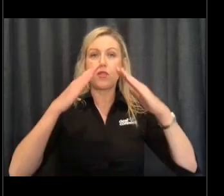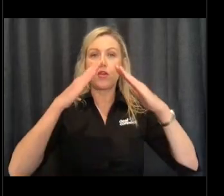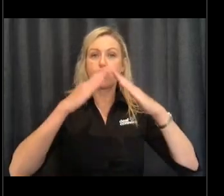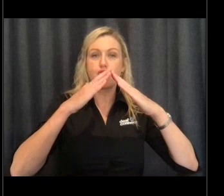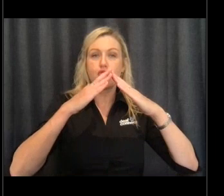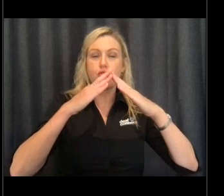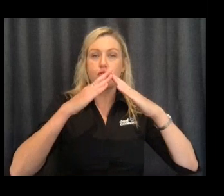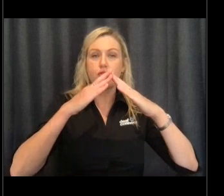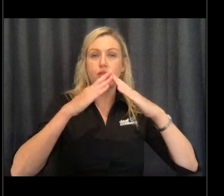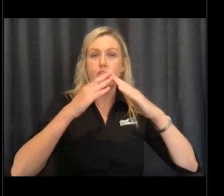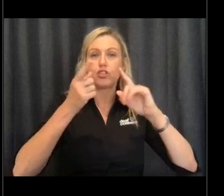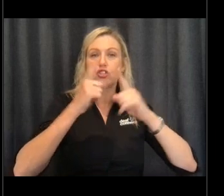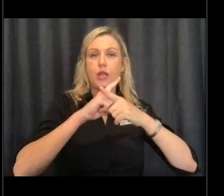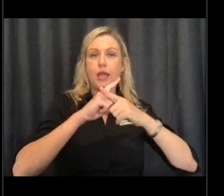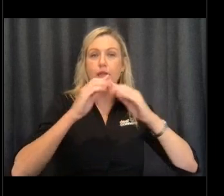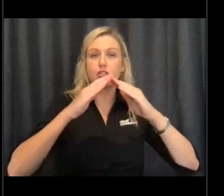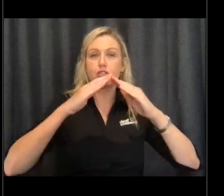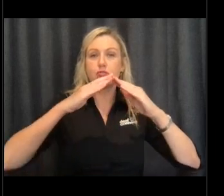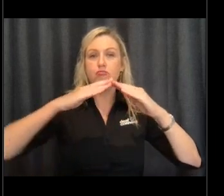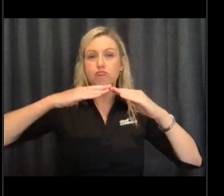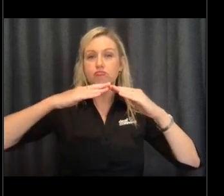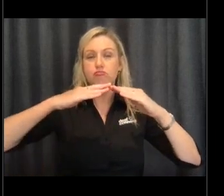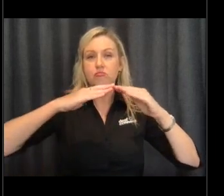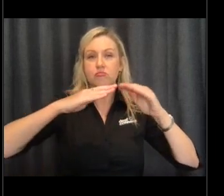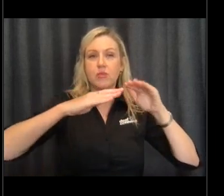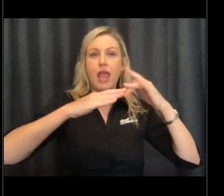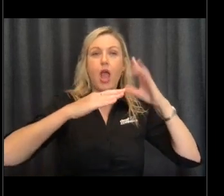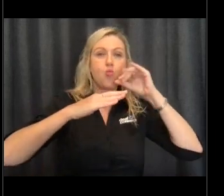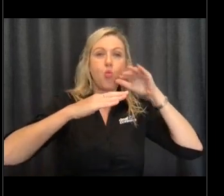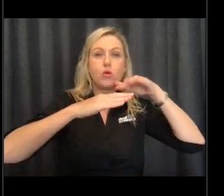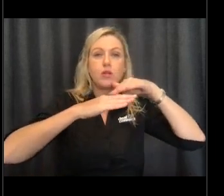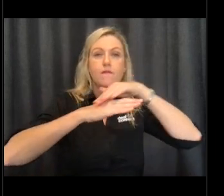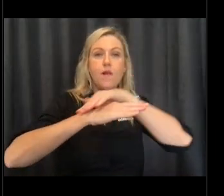flow of the water and that's what's caused the damage.